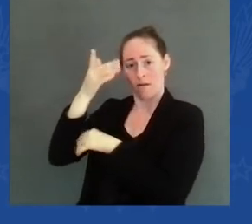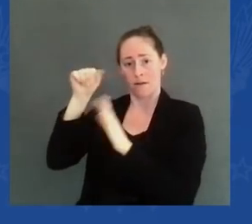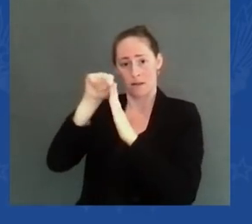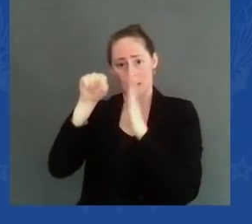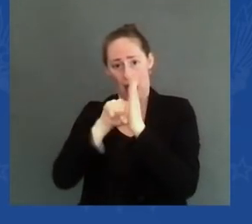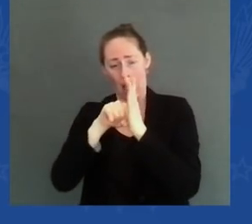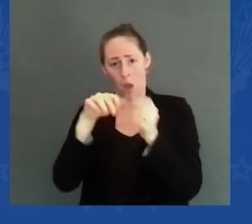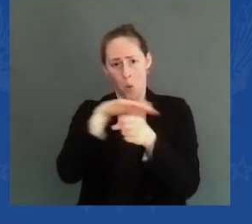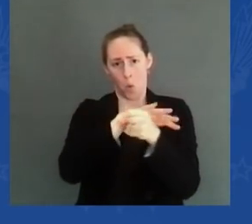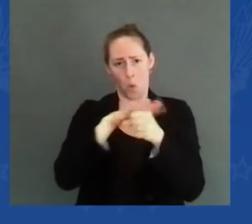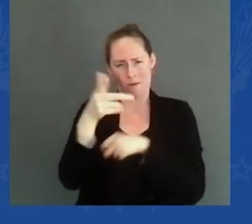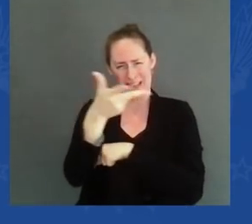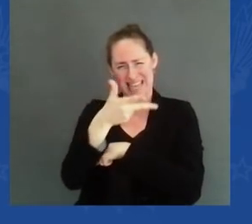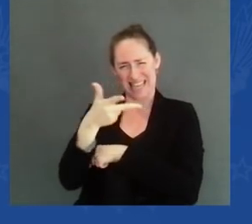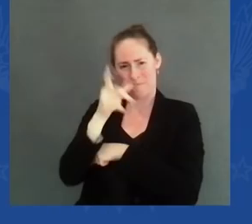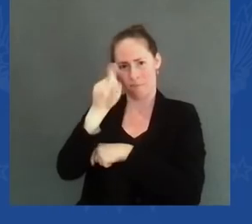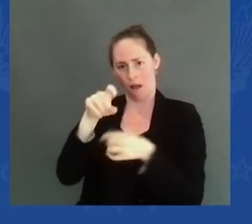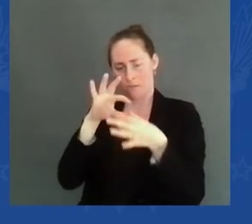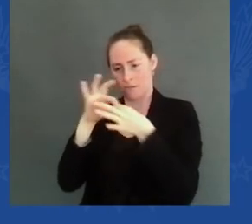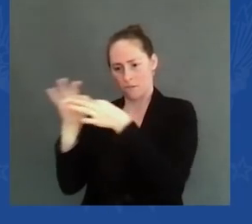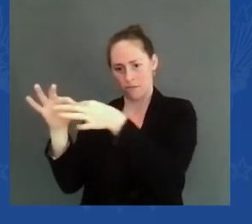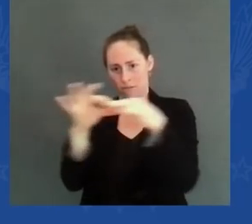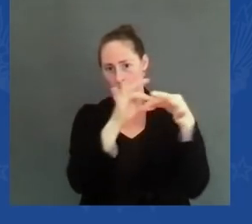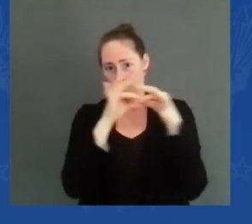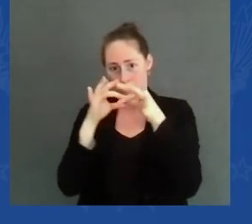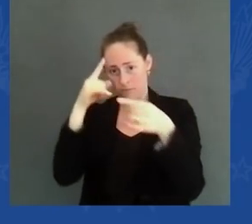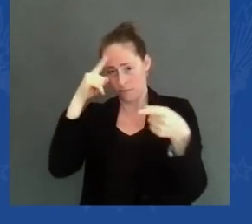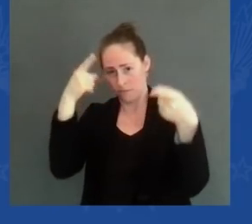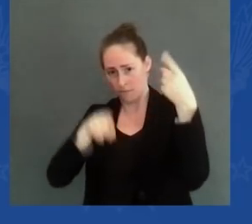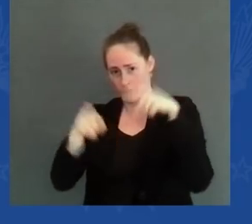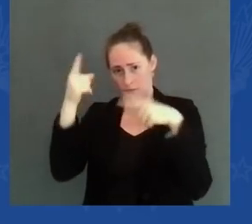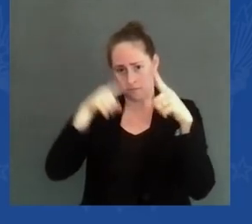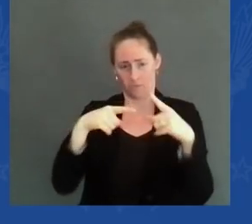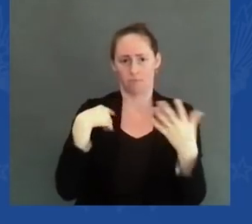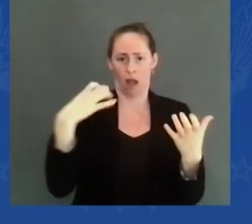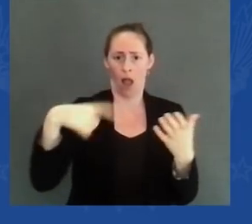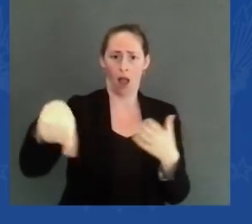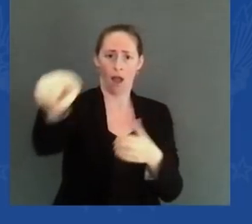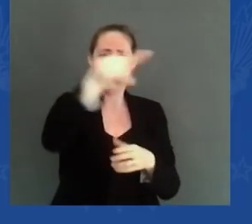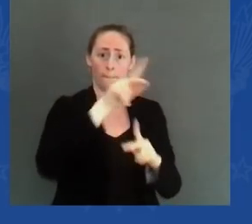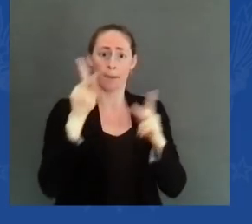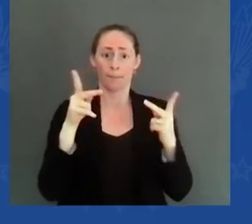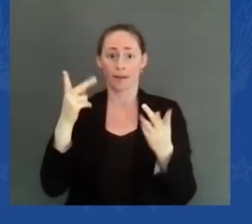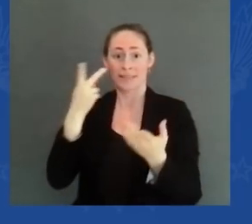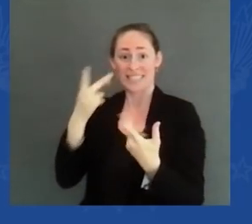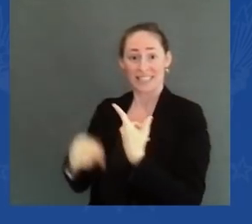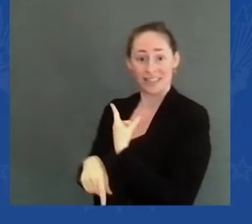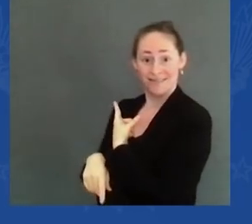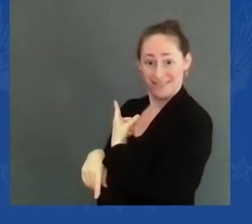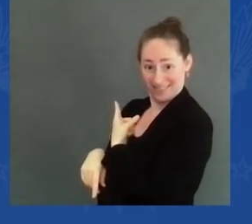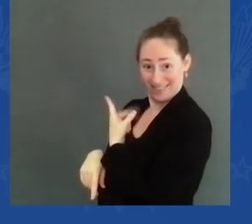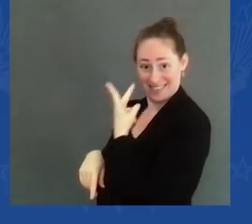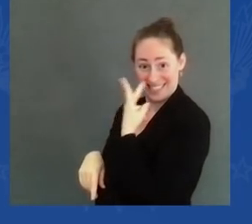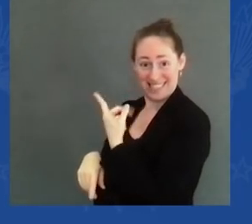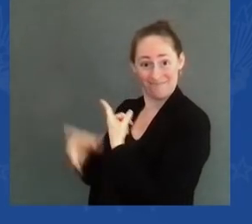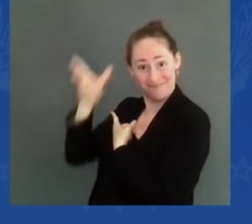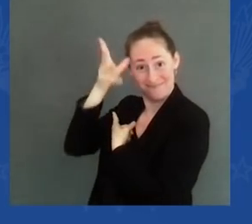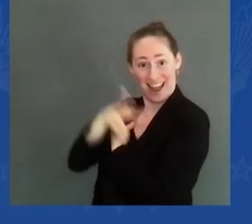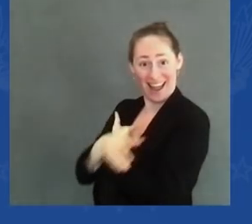because this man came. This man right here came, thank you,